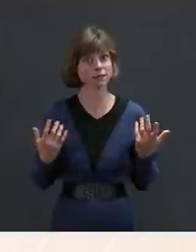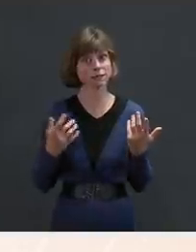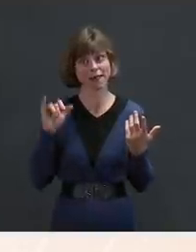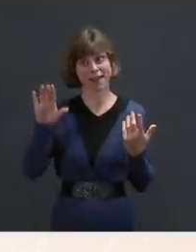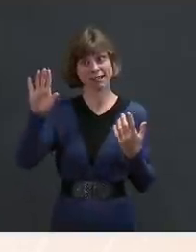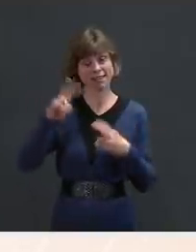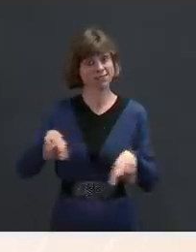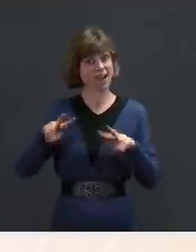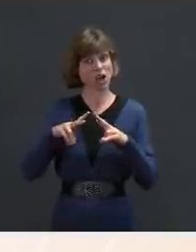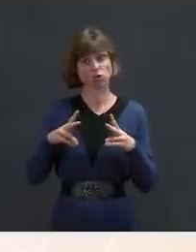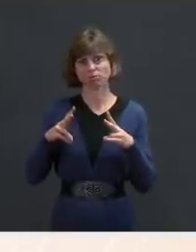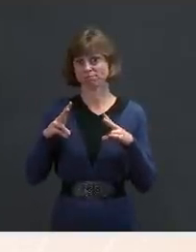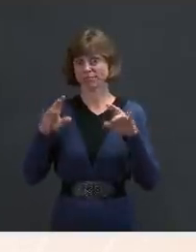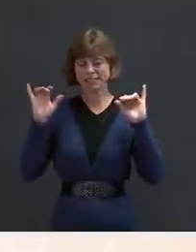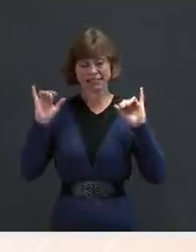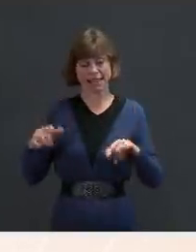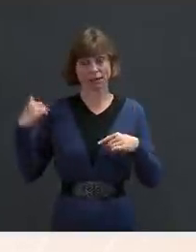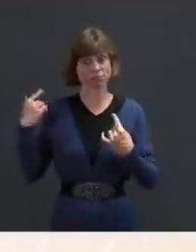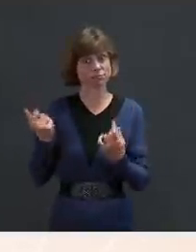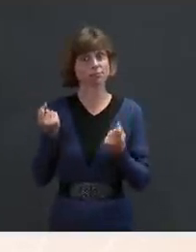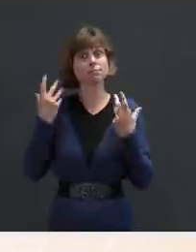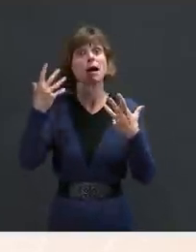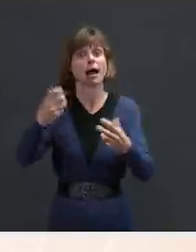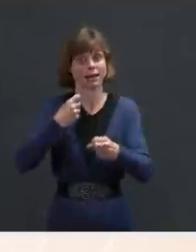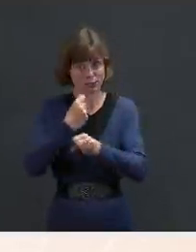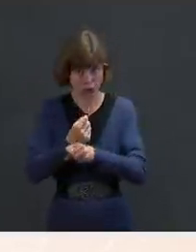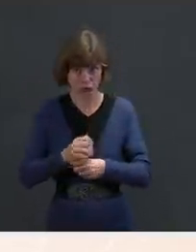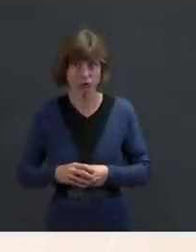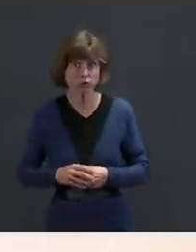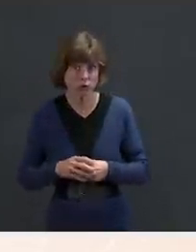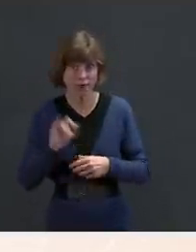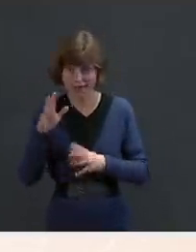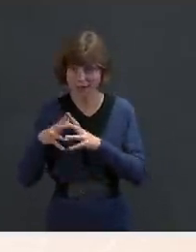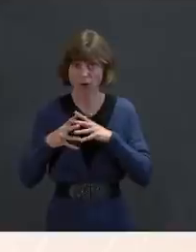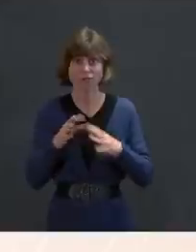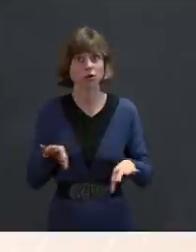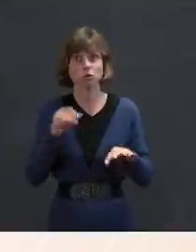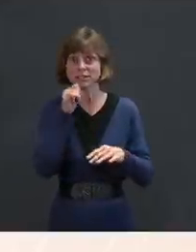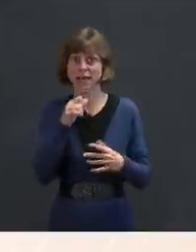We don't comment on specific cases where it is before the NLRB or could be before the NLRB,